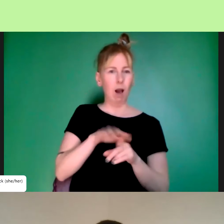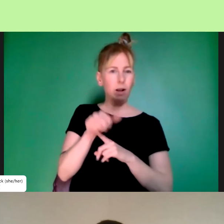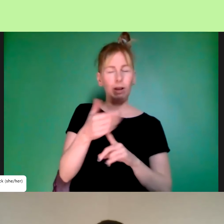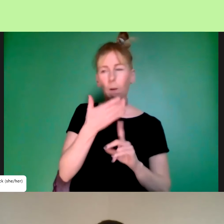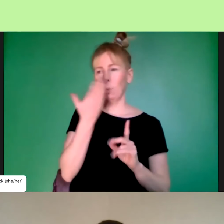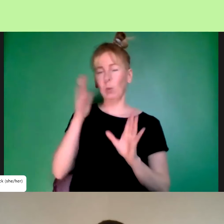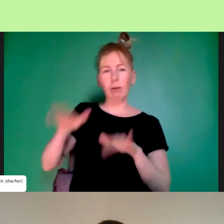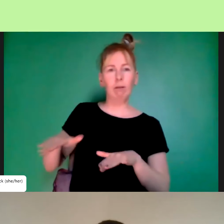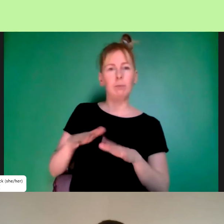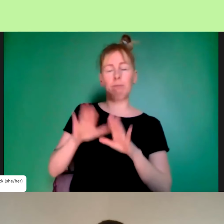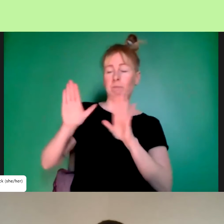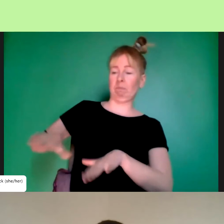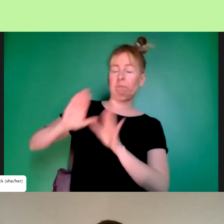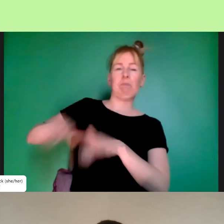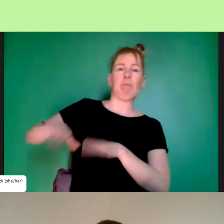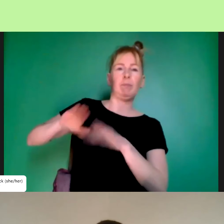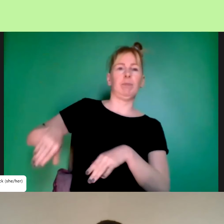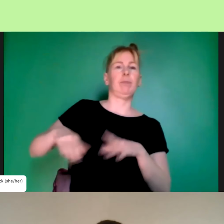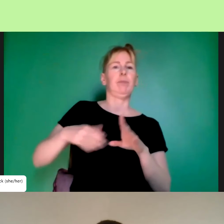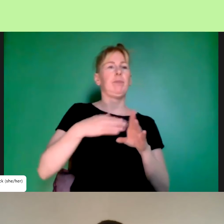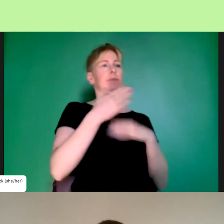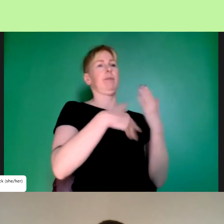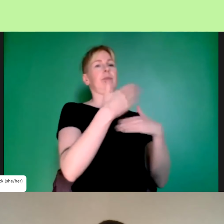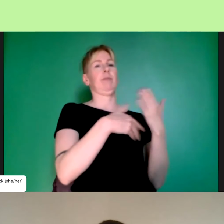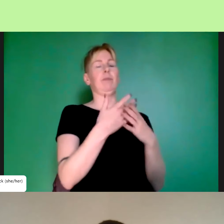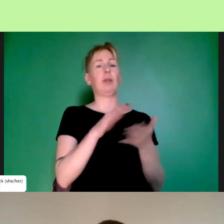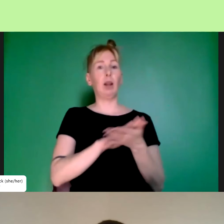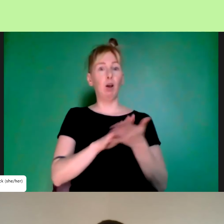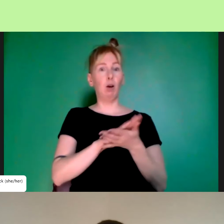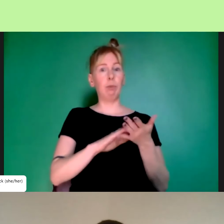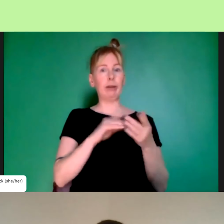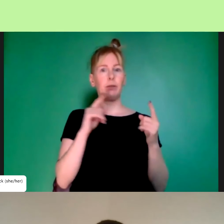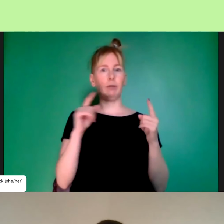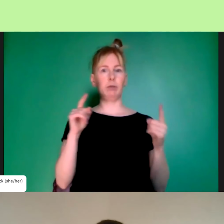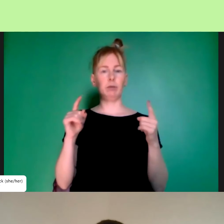So that one feels that if they act in particular ways, they shocked where you're from. But